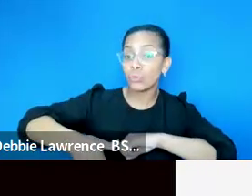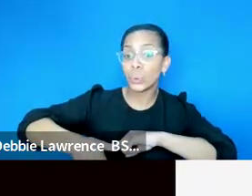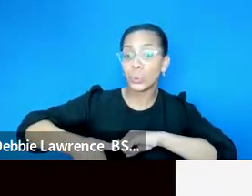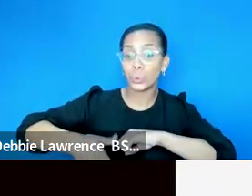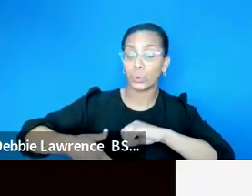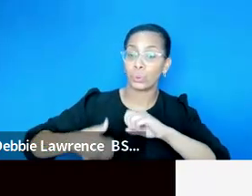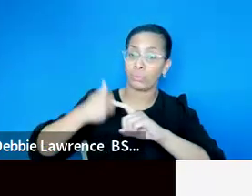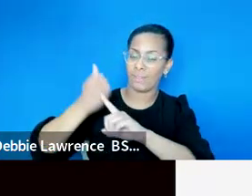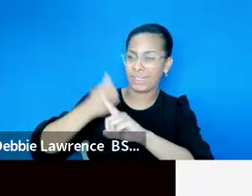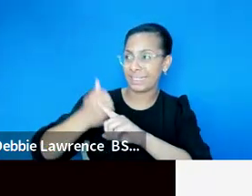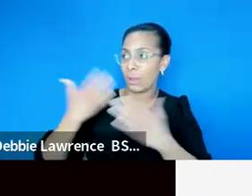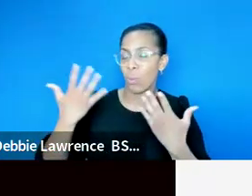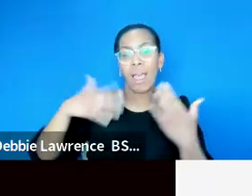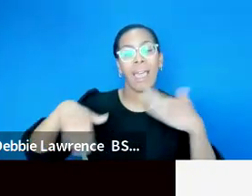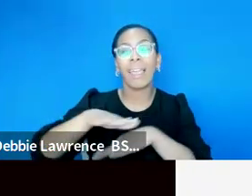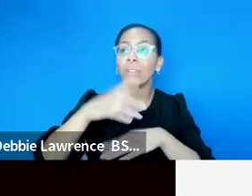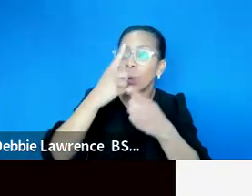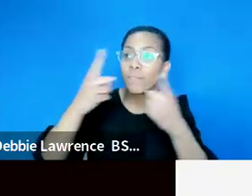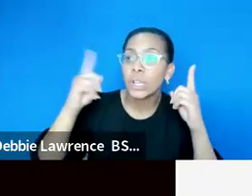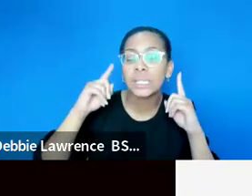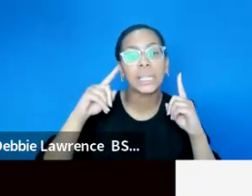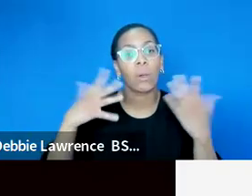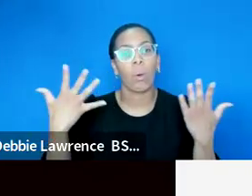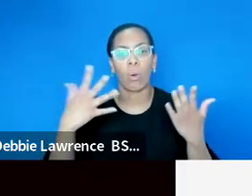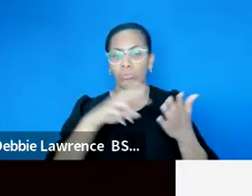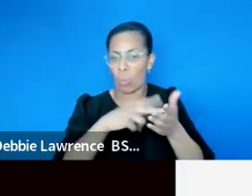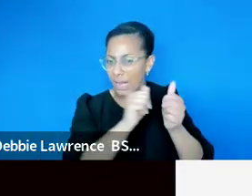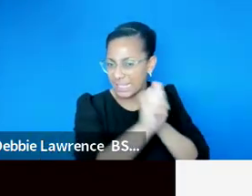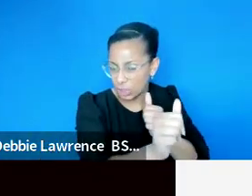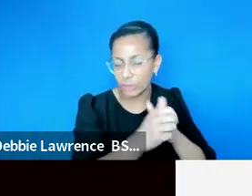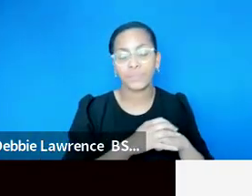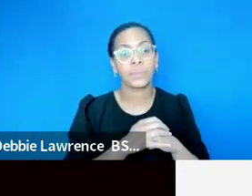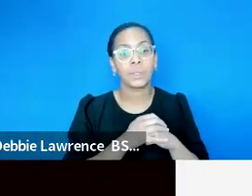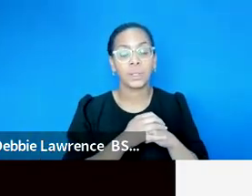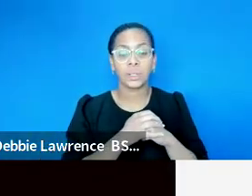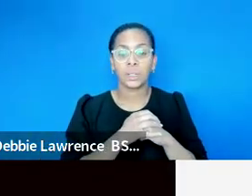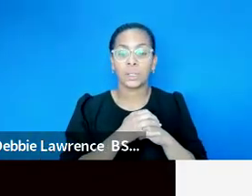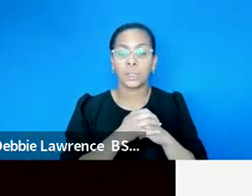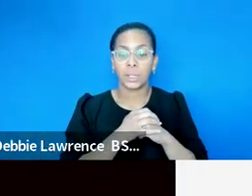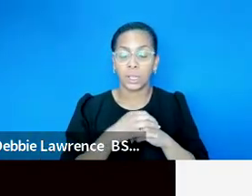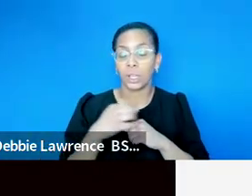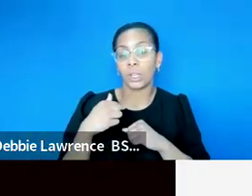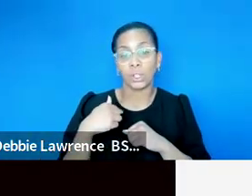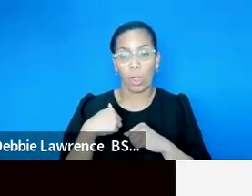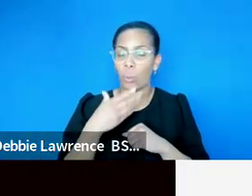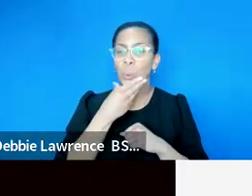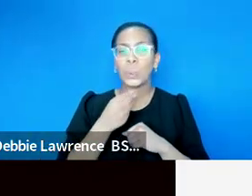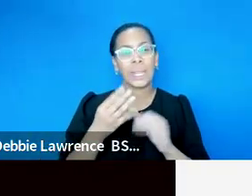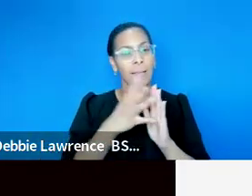university or an organization. So I'll be using our example of Access Salford for that.